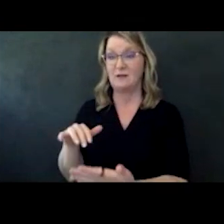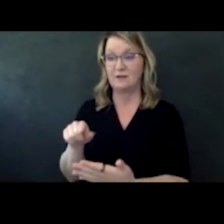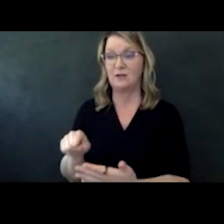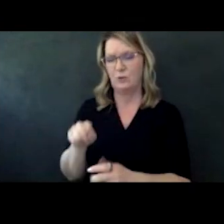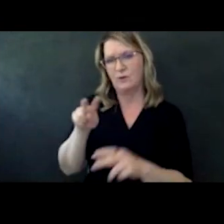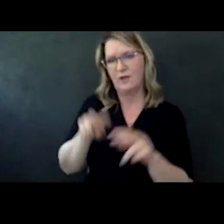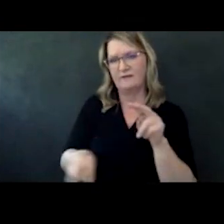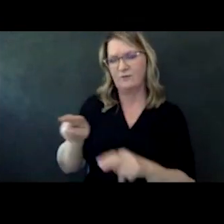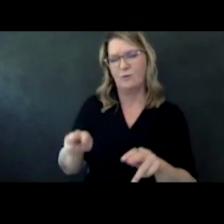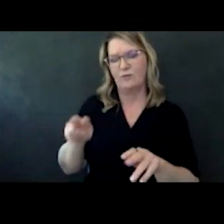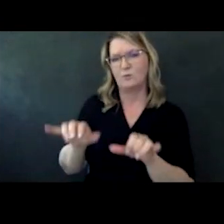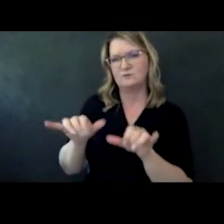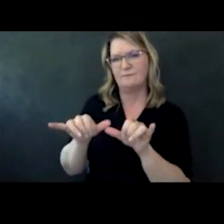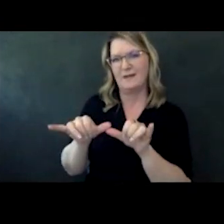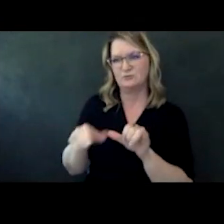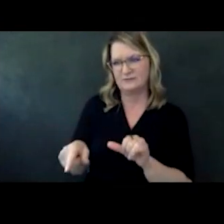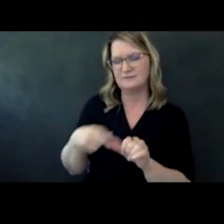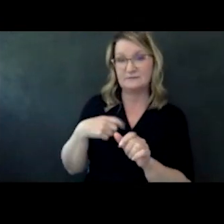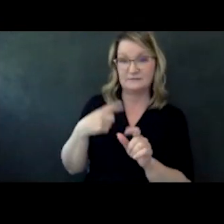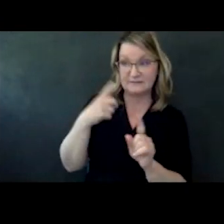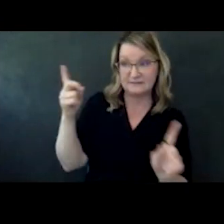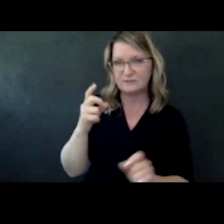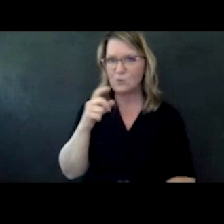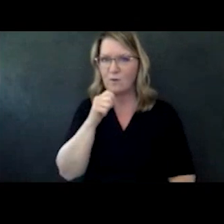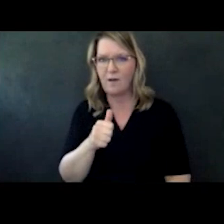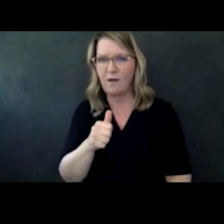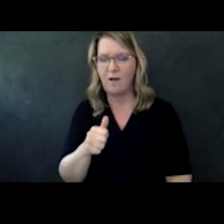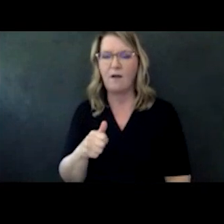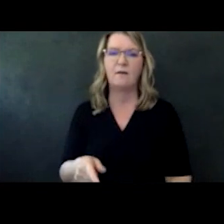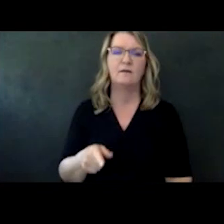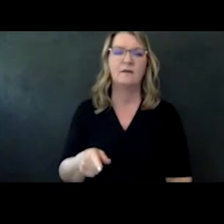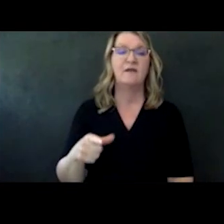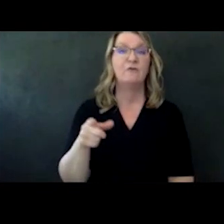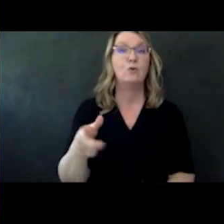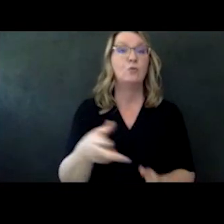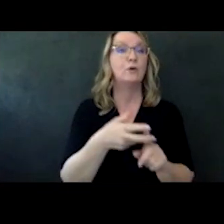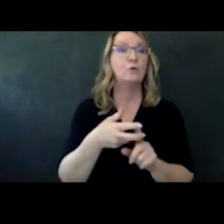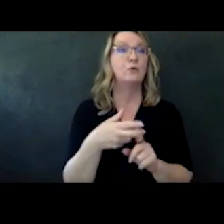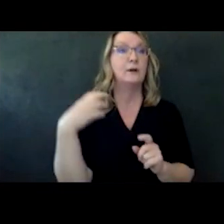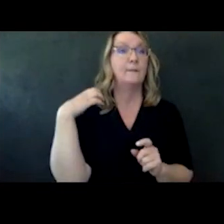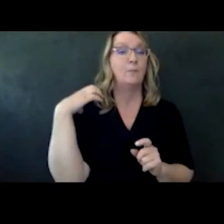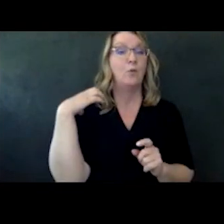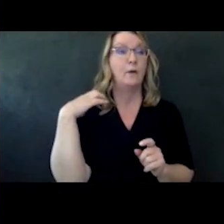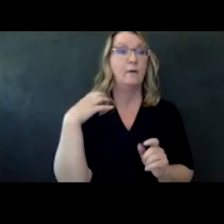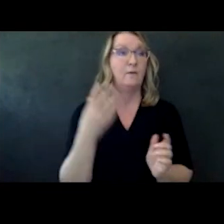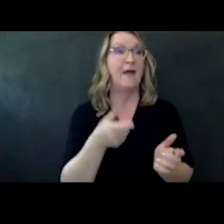to determine success. If you accrued many employer partners after presenting a webinar, you can infer